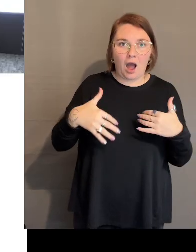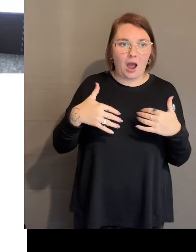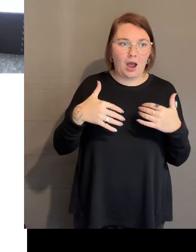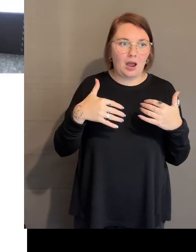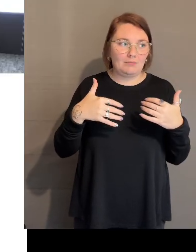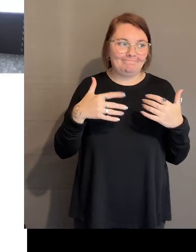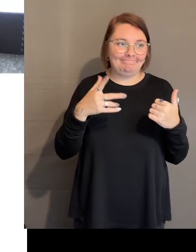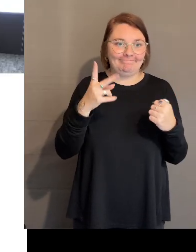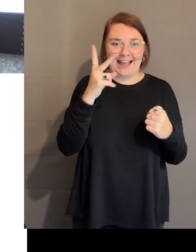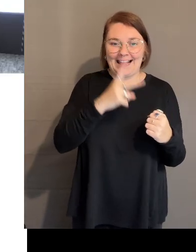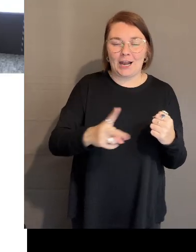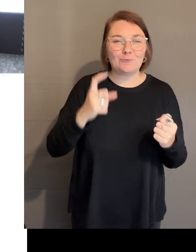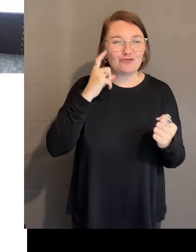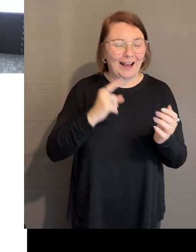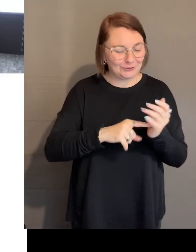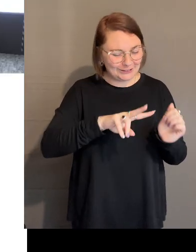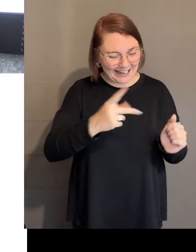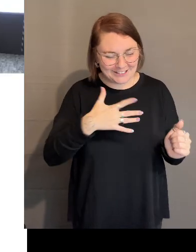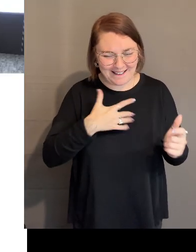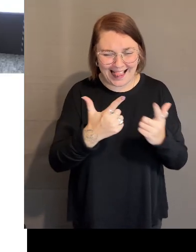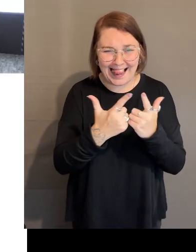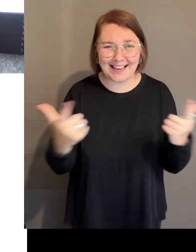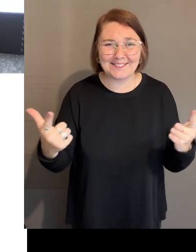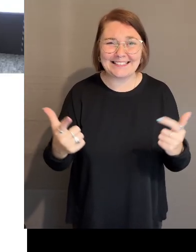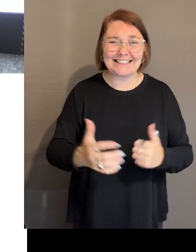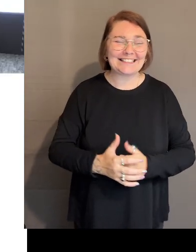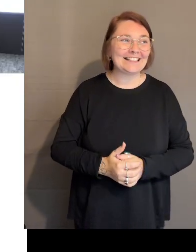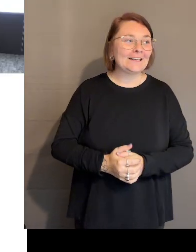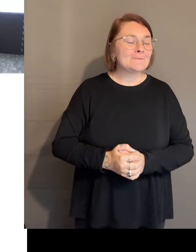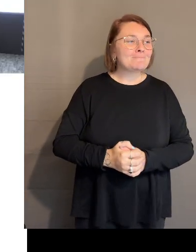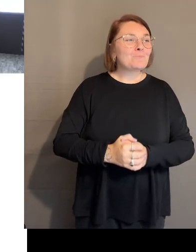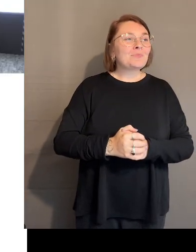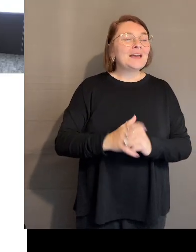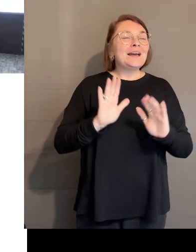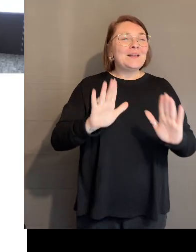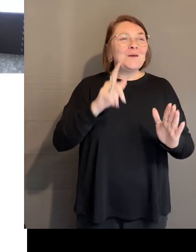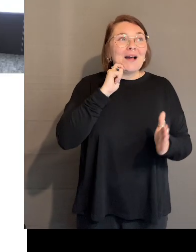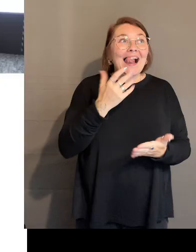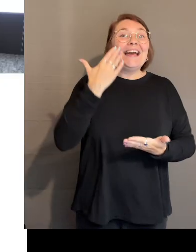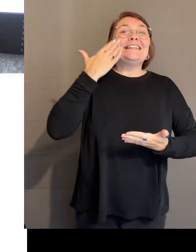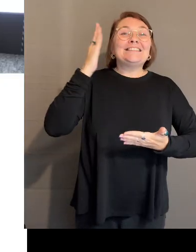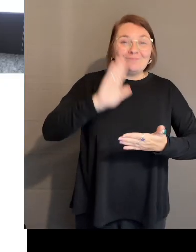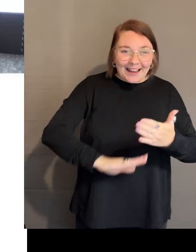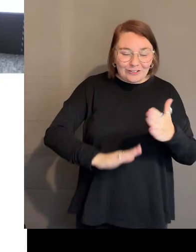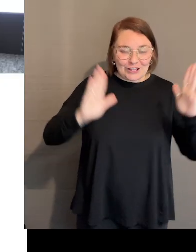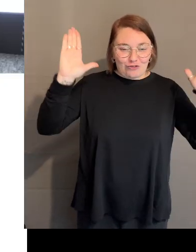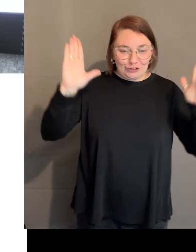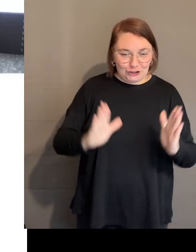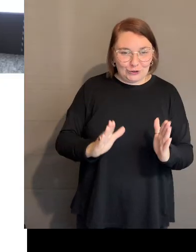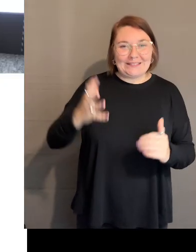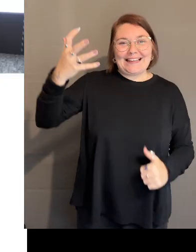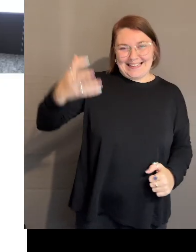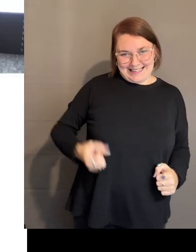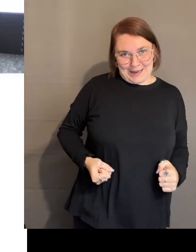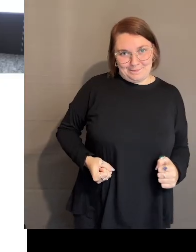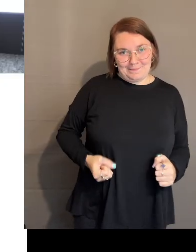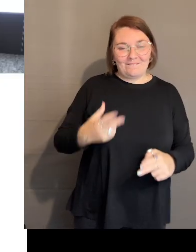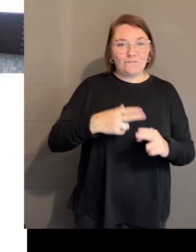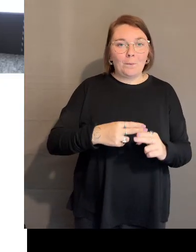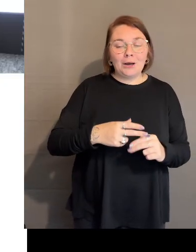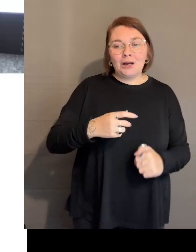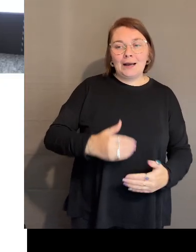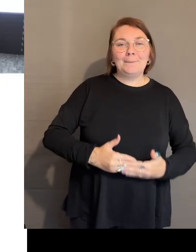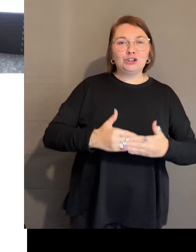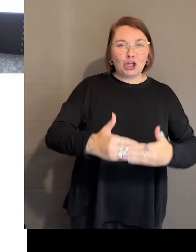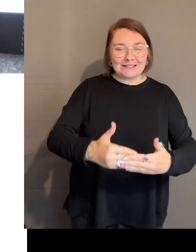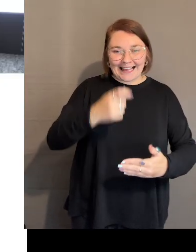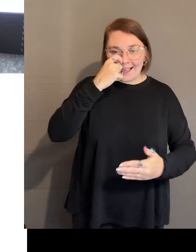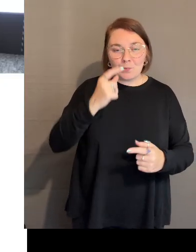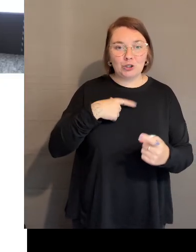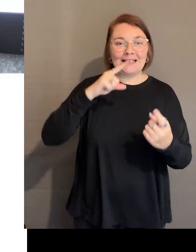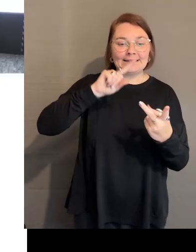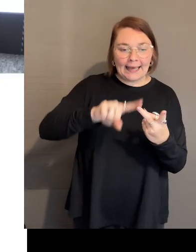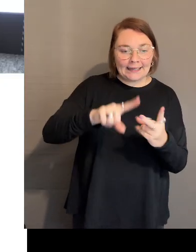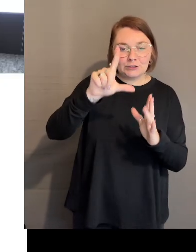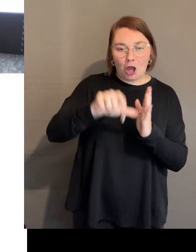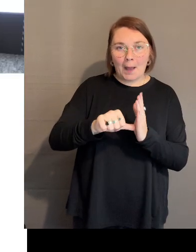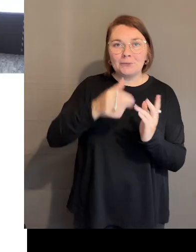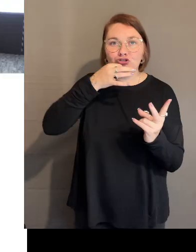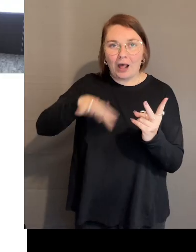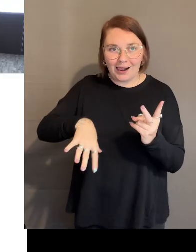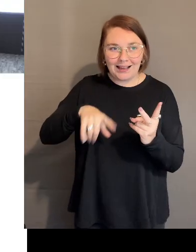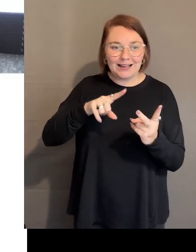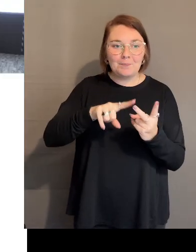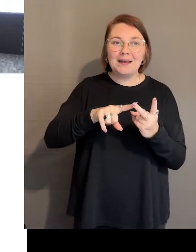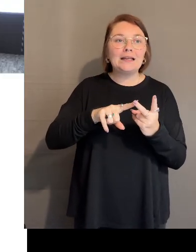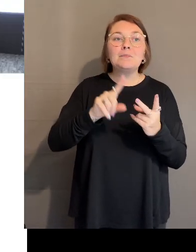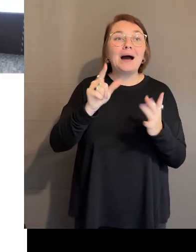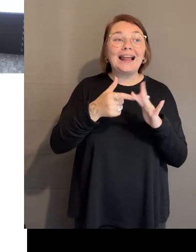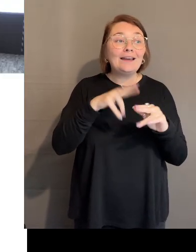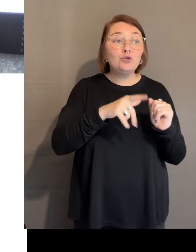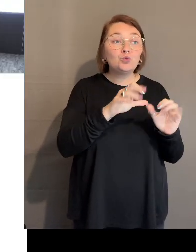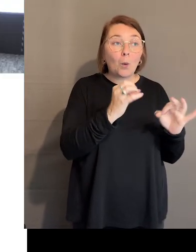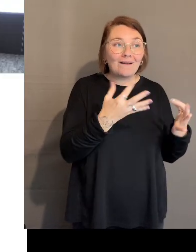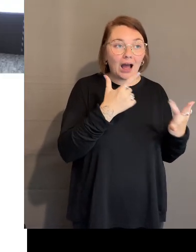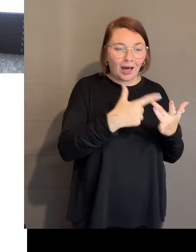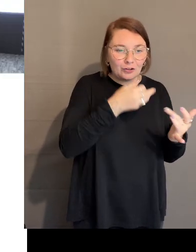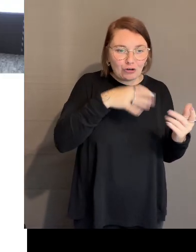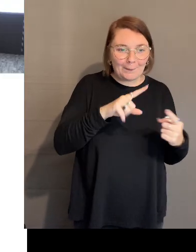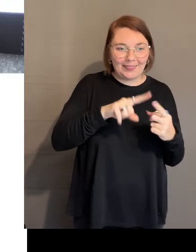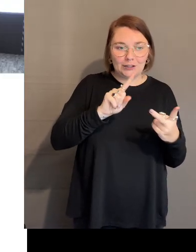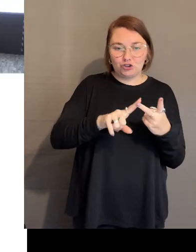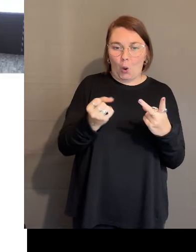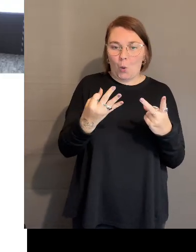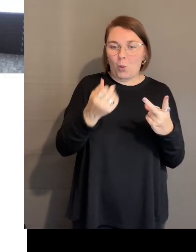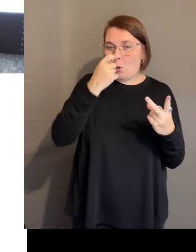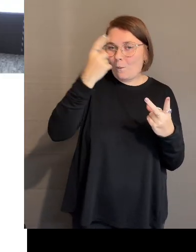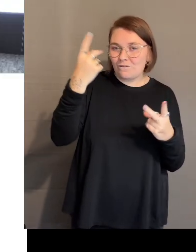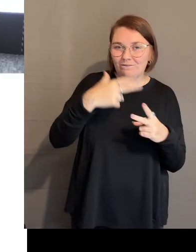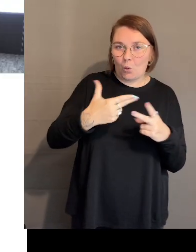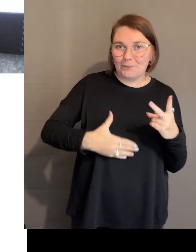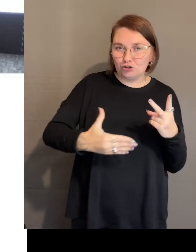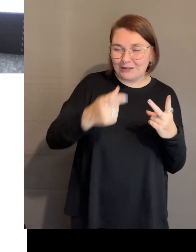Again, I'm trying to change my language here. They will experience the reduced in income from maternity leave, etc, a second time, which doesn't then happen if you're less likely to have an additional child.